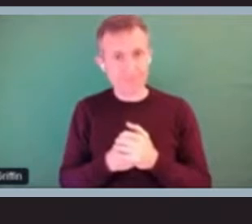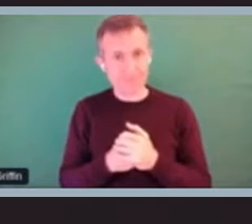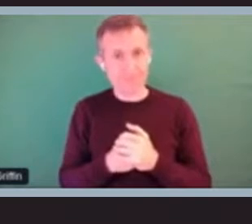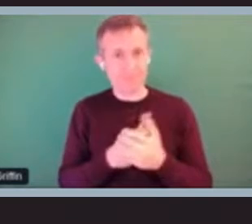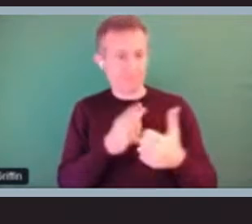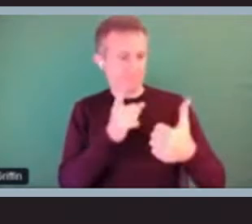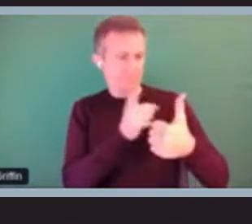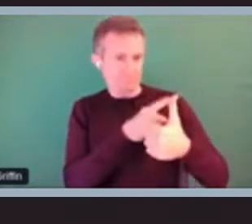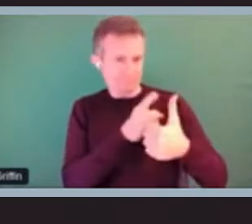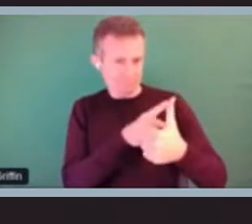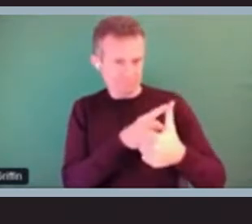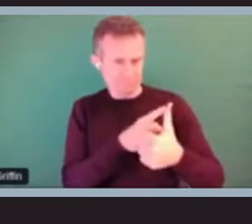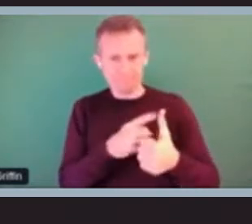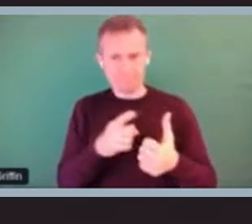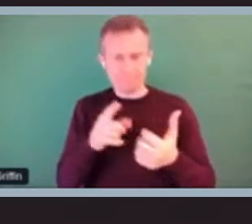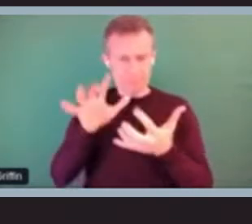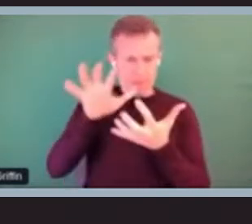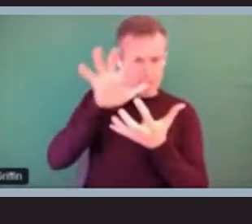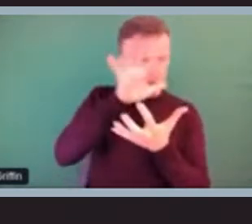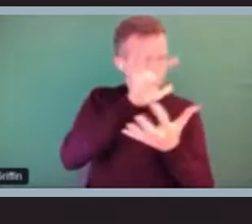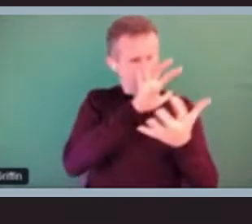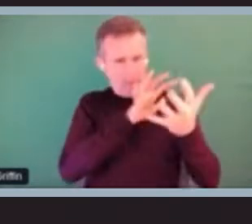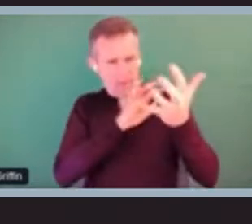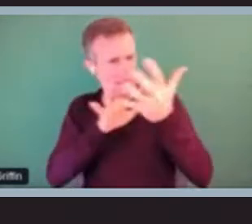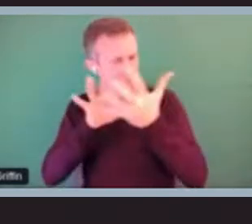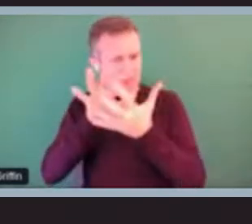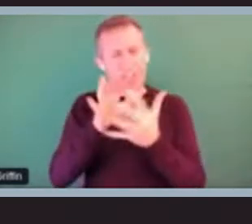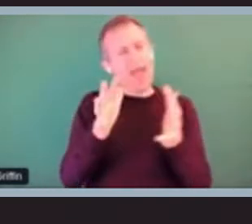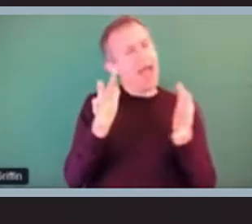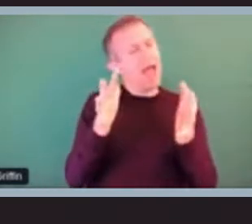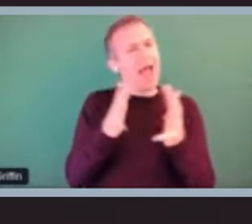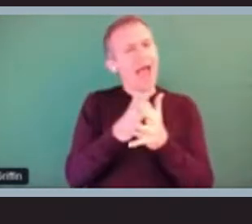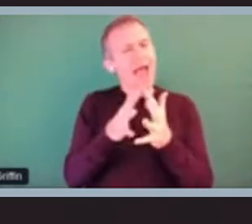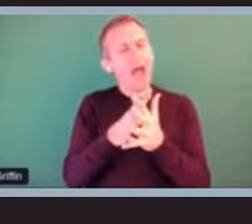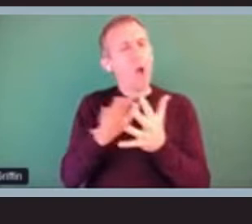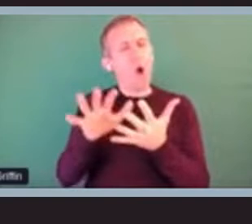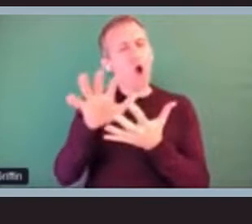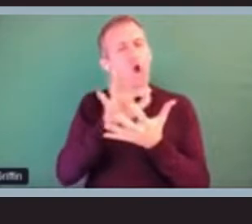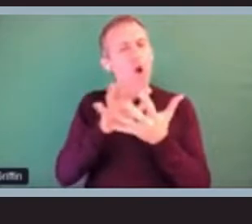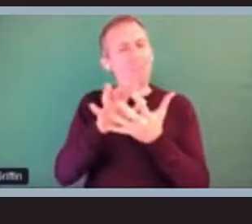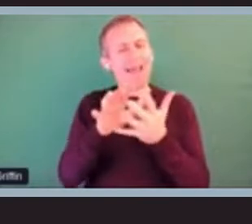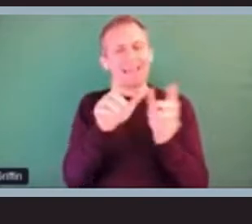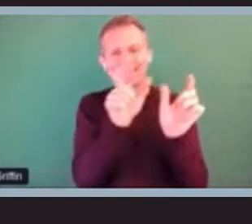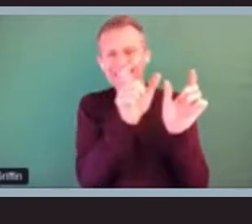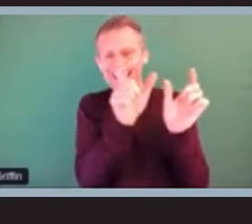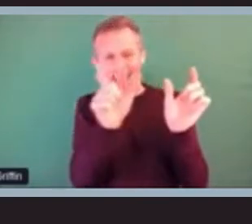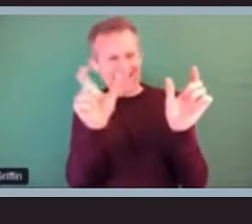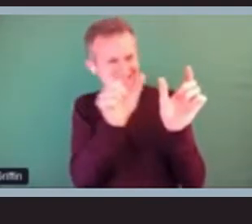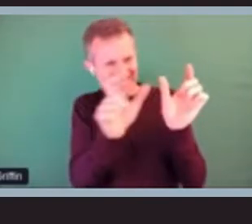• How can we demystify writing alternative text for complex images like charts and graphs?